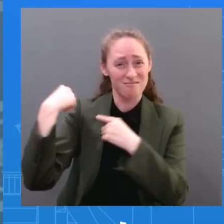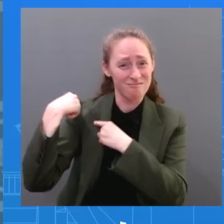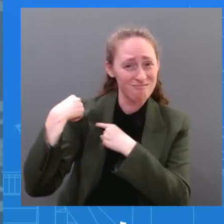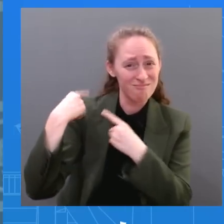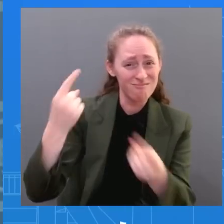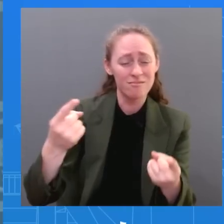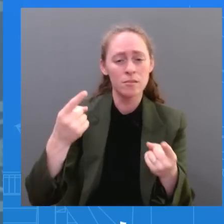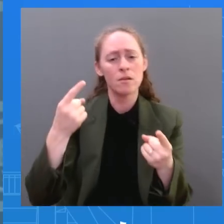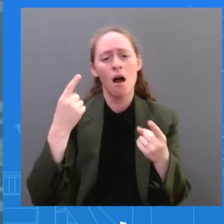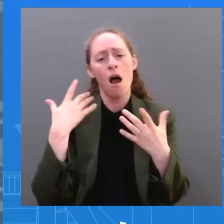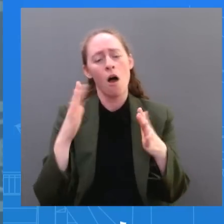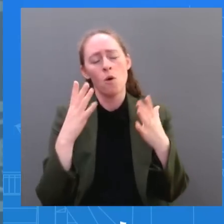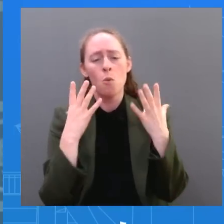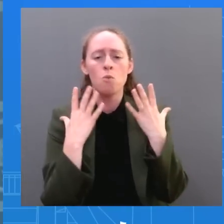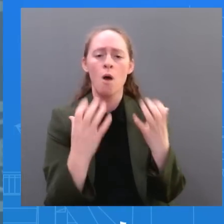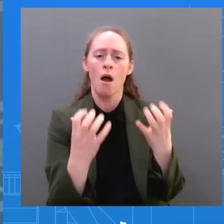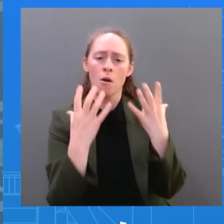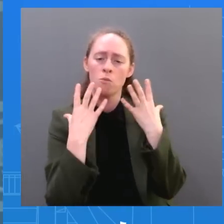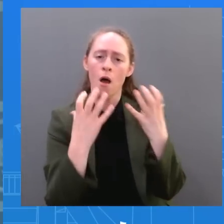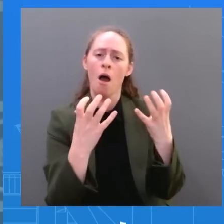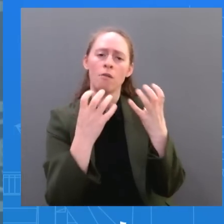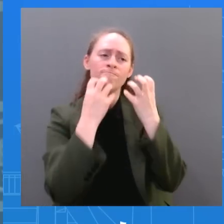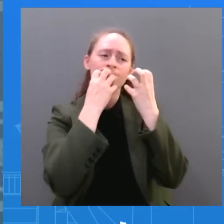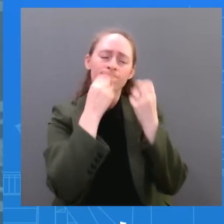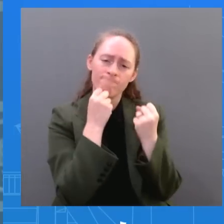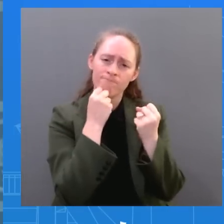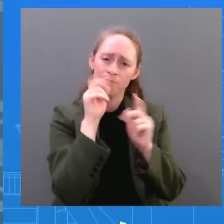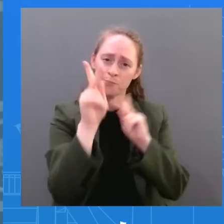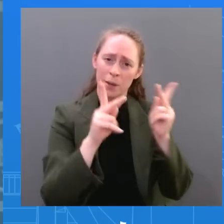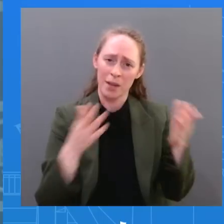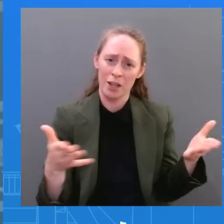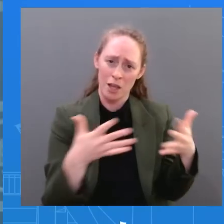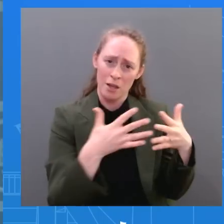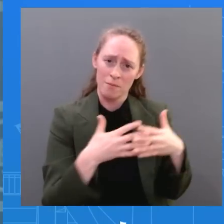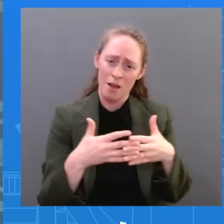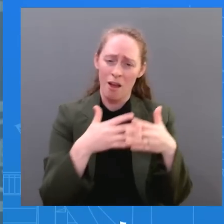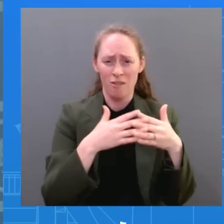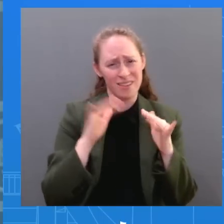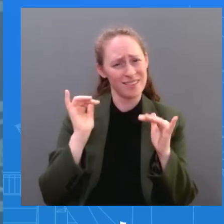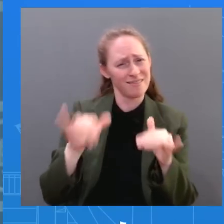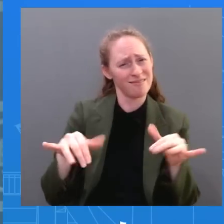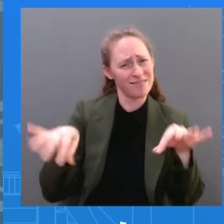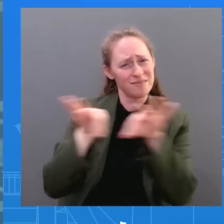That is what is important is delivering every way that he can to make sure that we get things done.